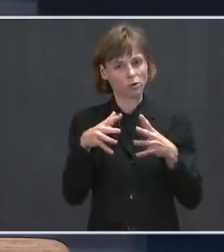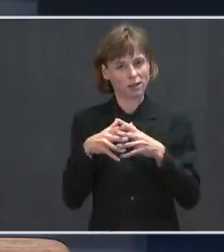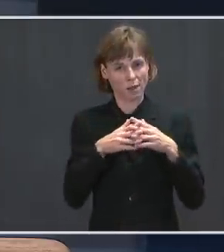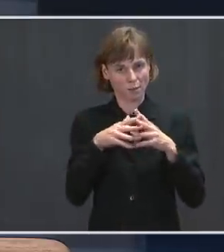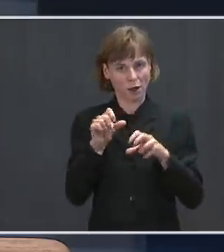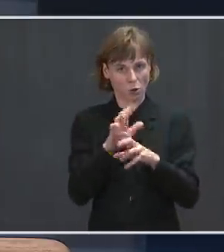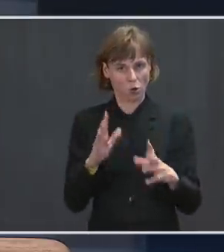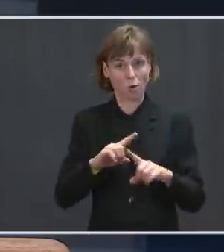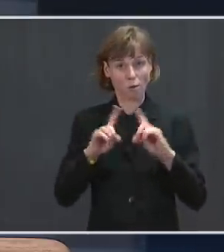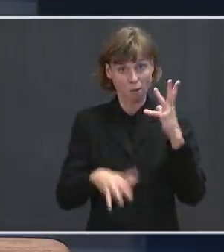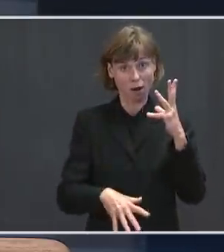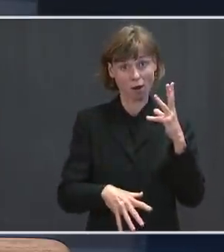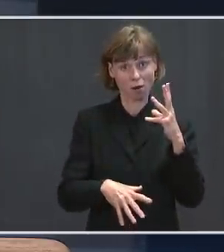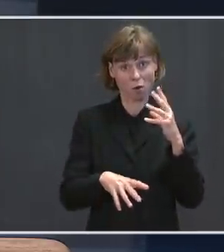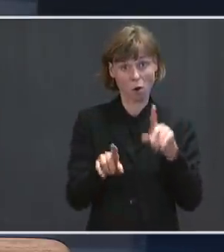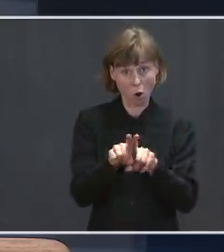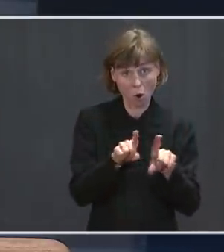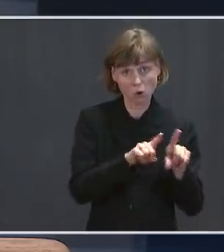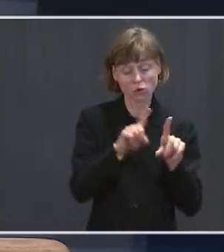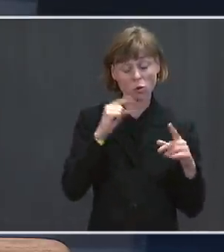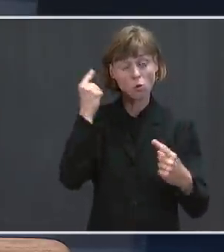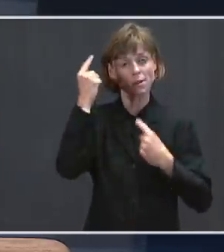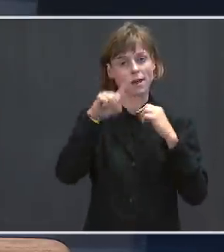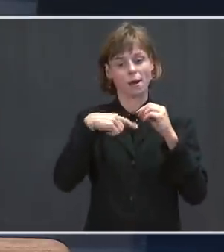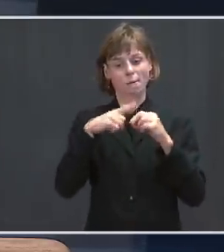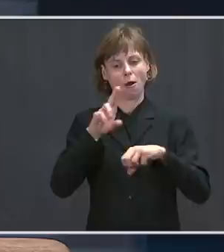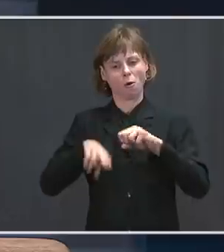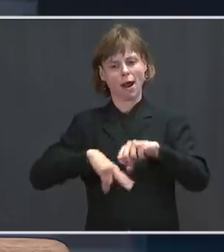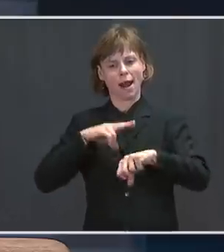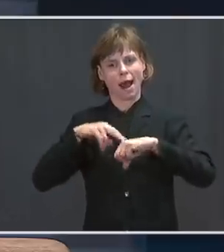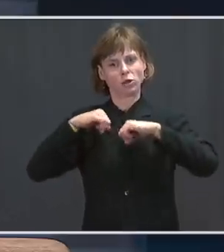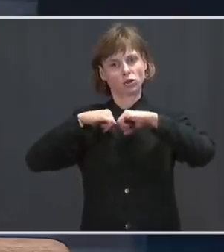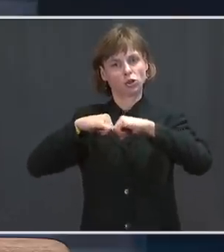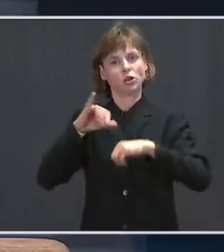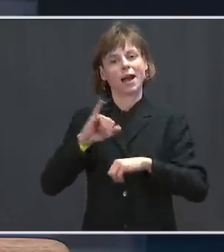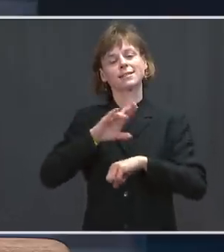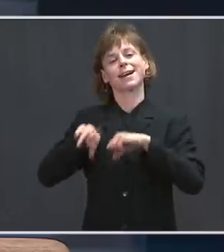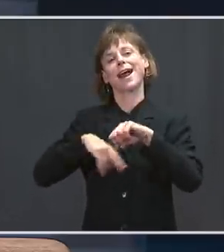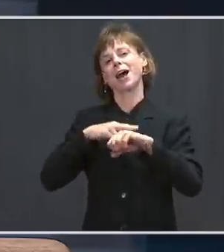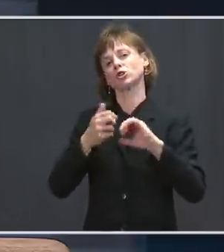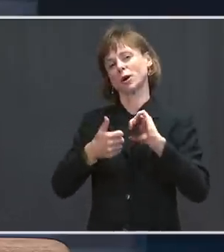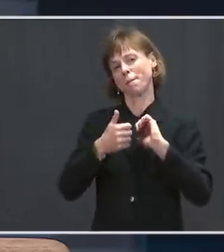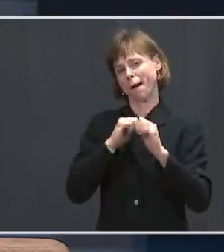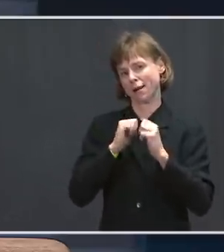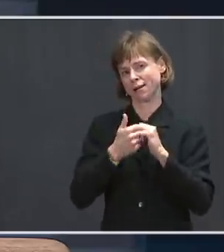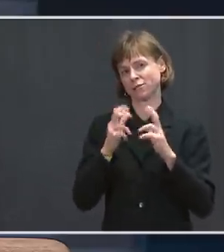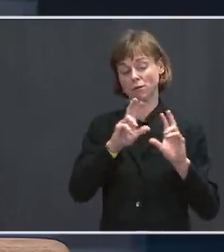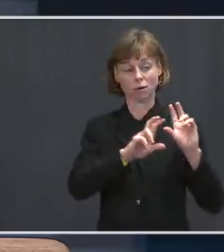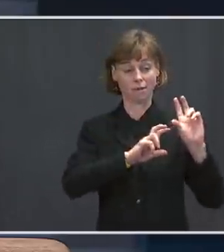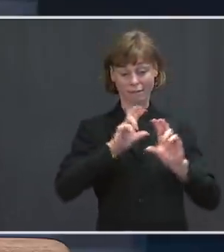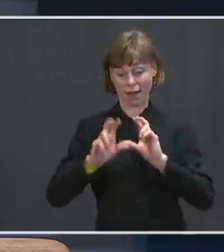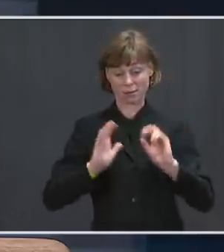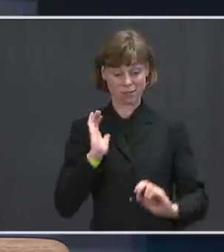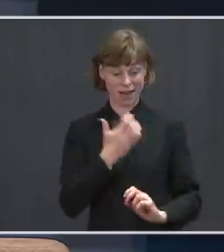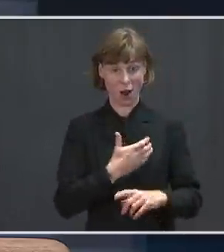it's about thinking about national security as national competitiveness. Making investments in our own industrial and innovation base